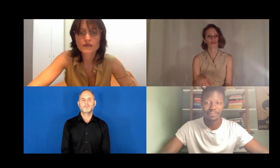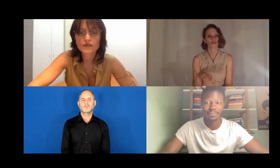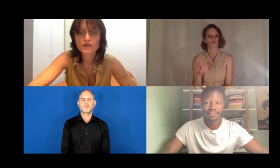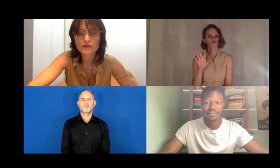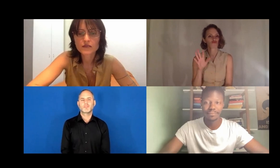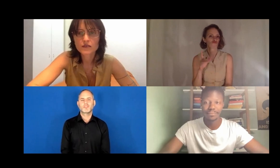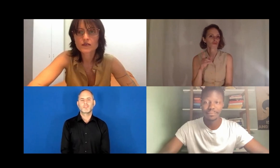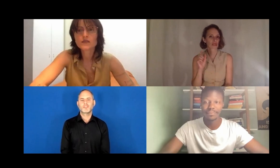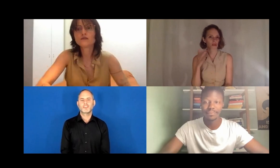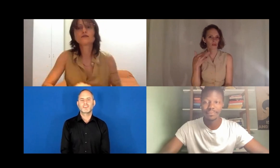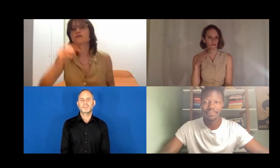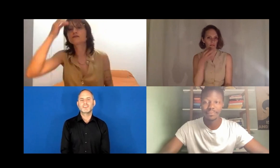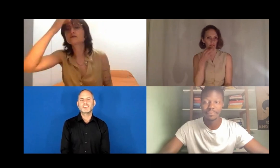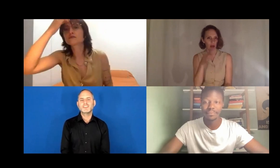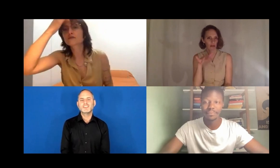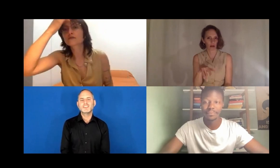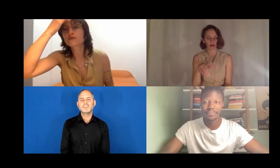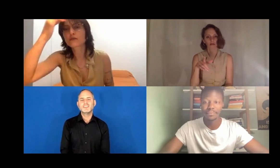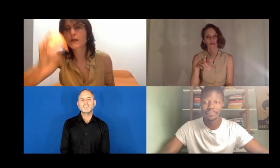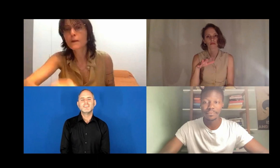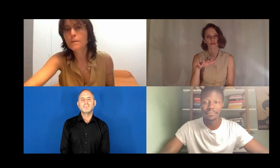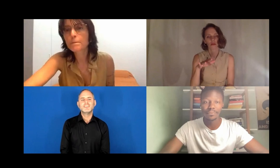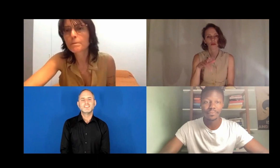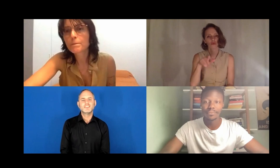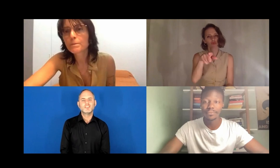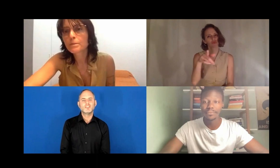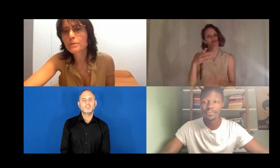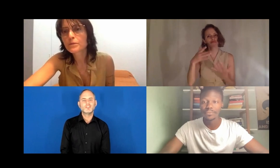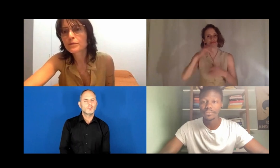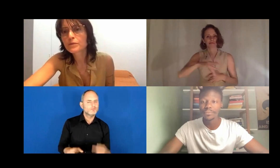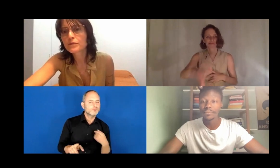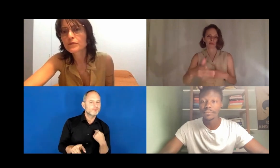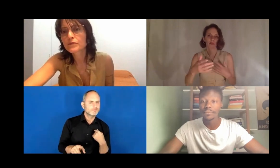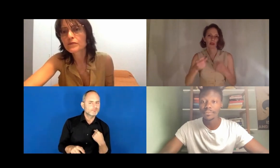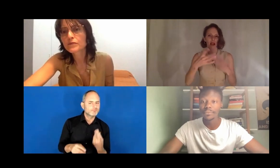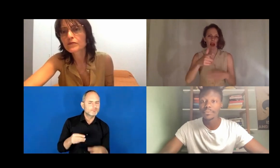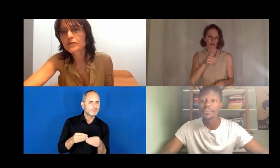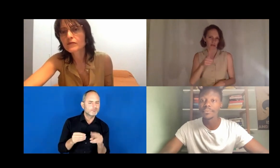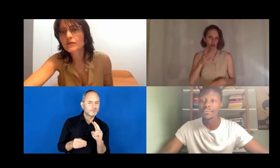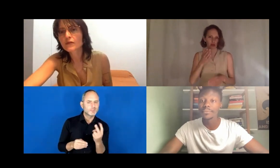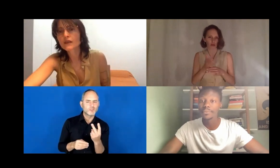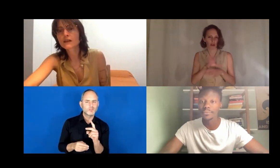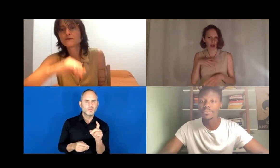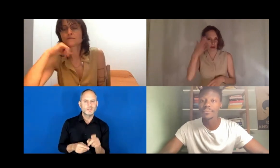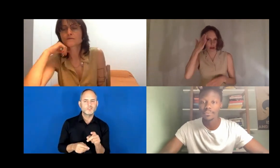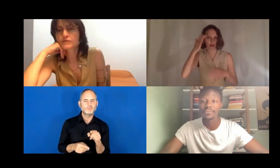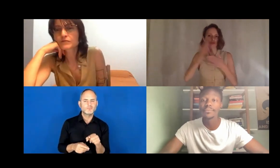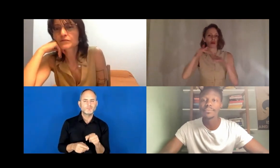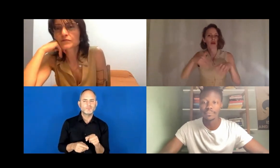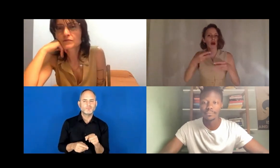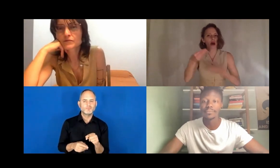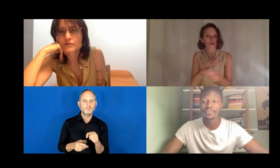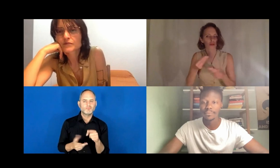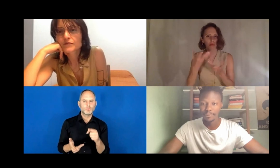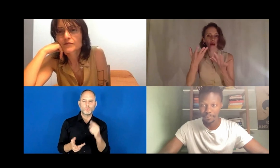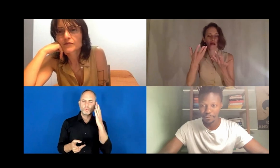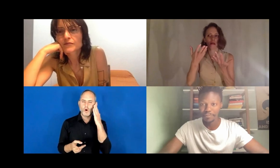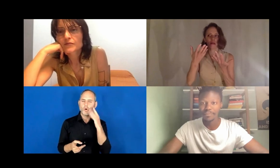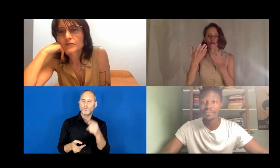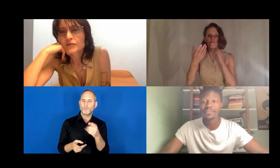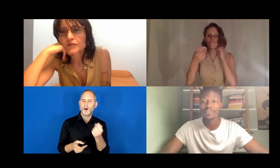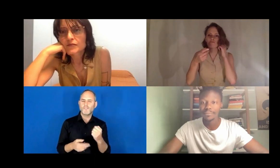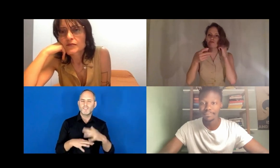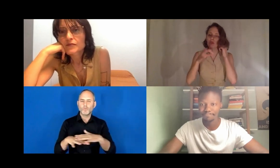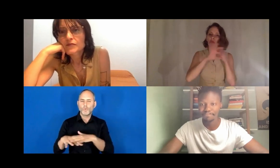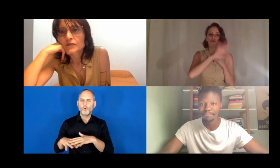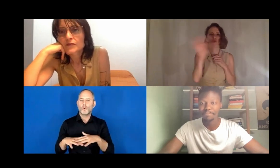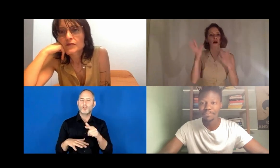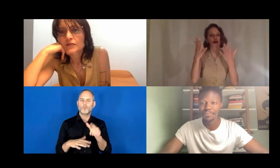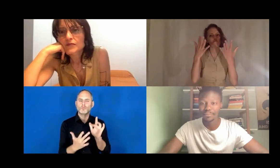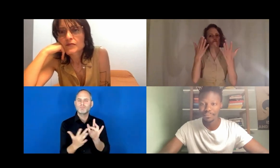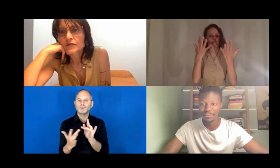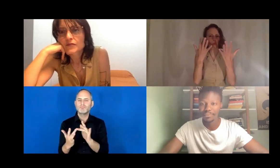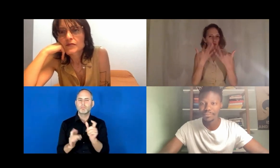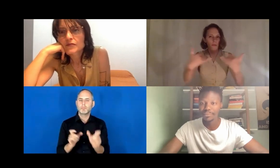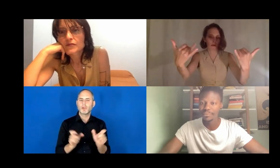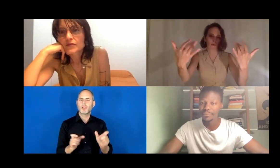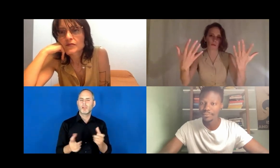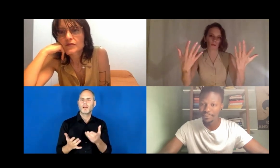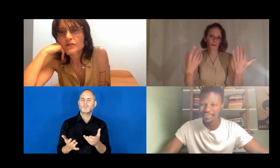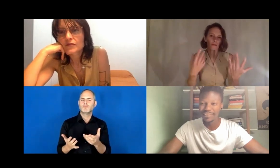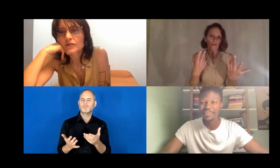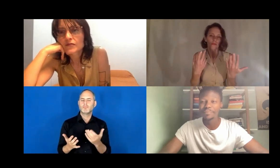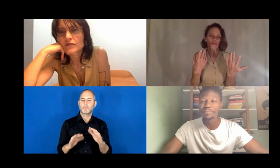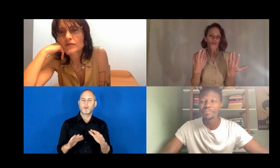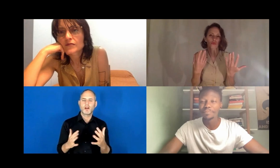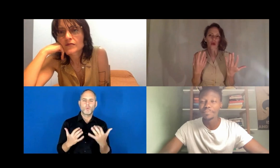Kassandra Wedel: We know each other for a long time. Can I ask you...